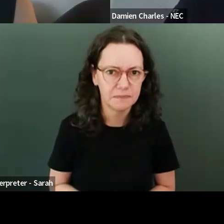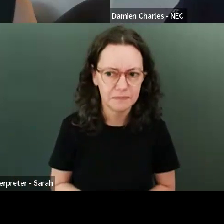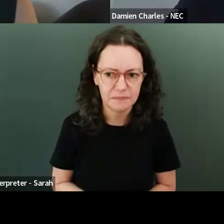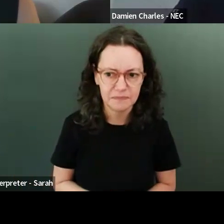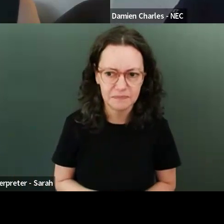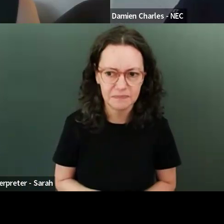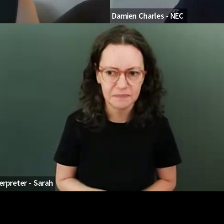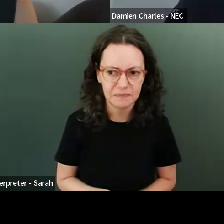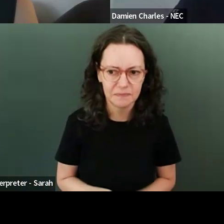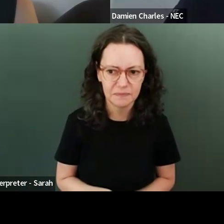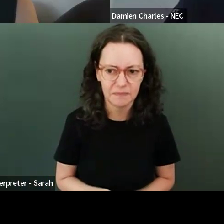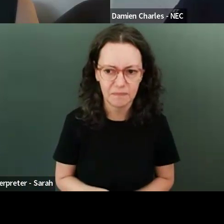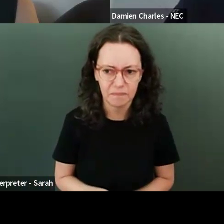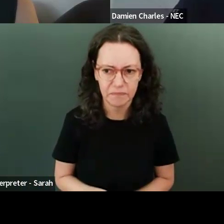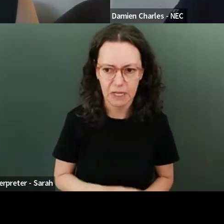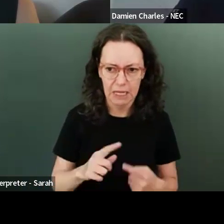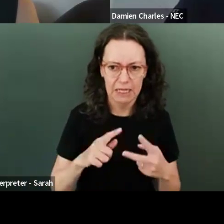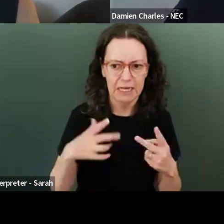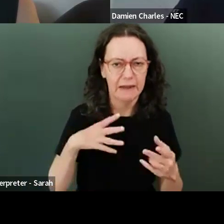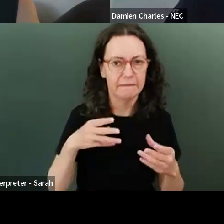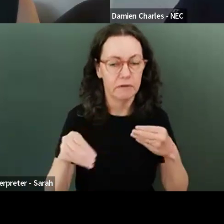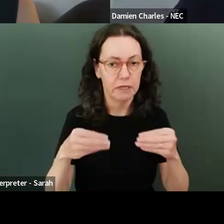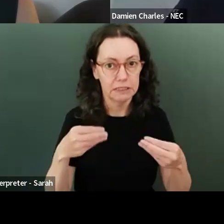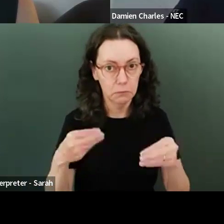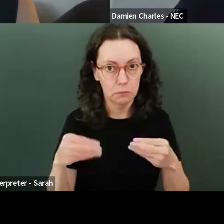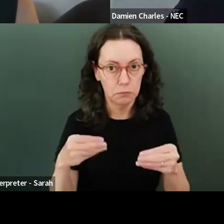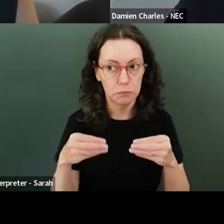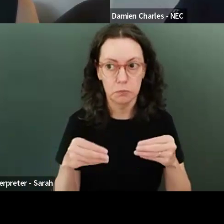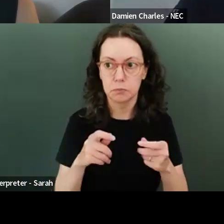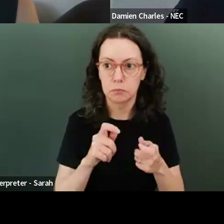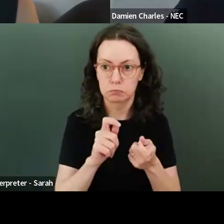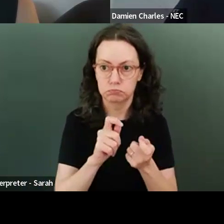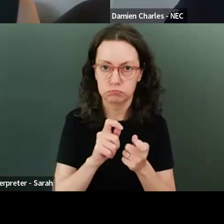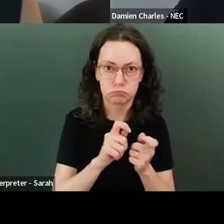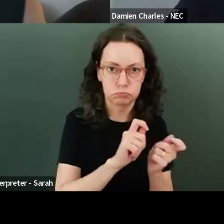bringing in the flexibility you know the